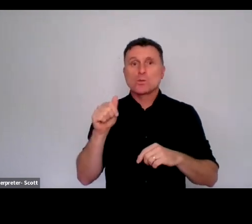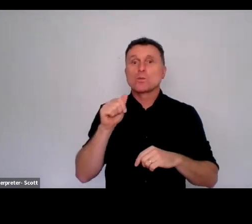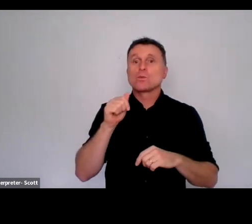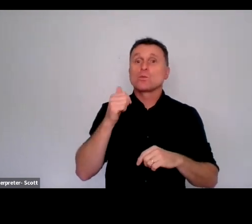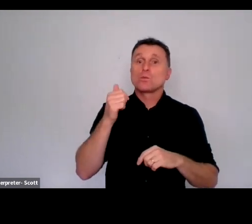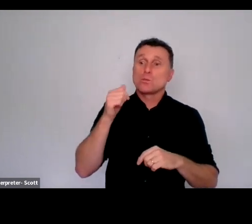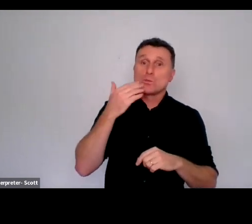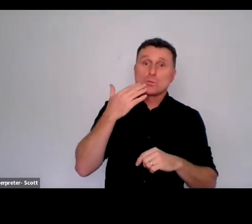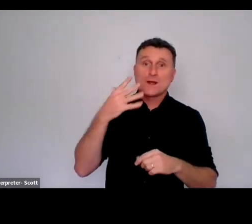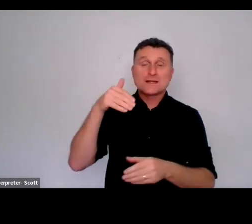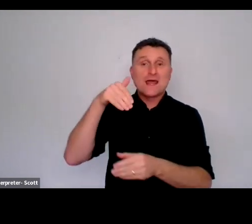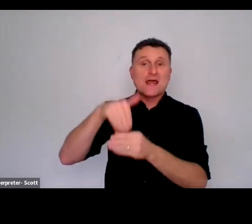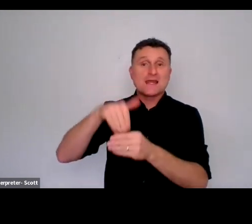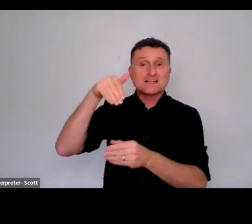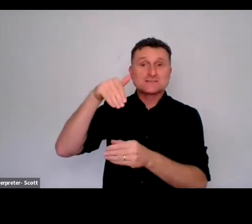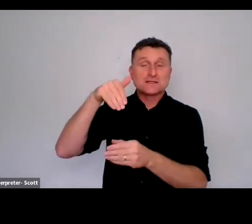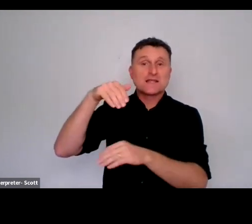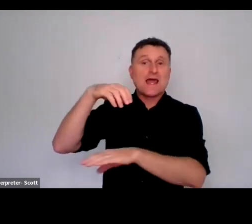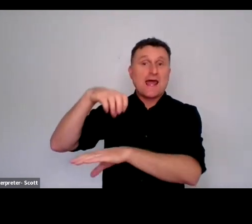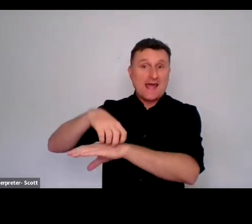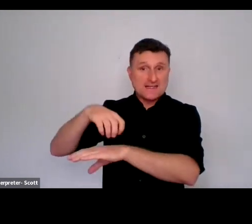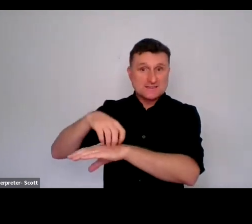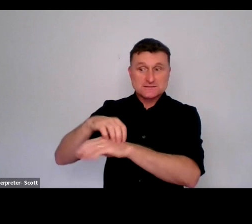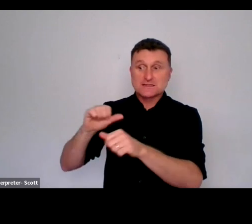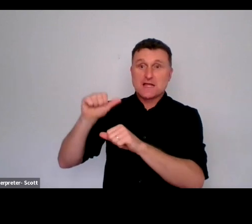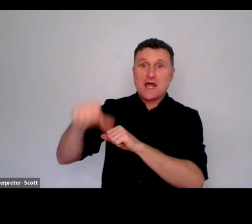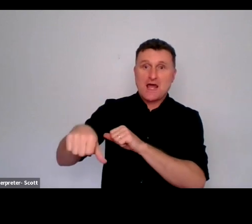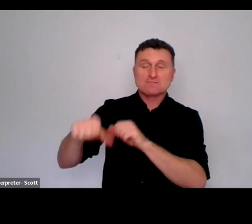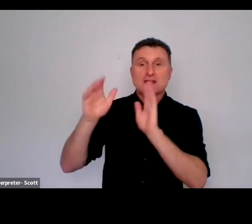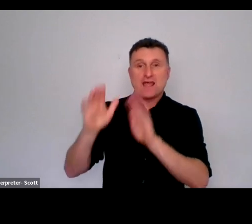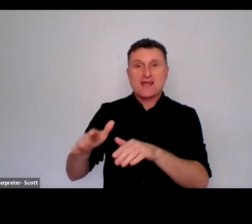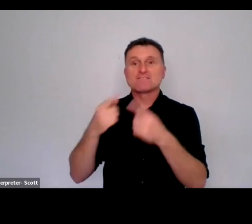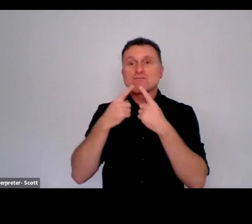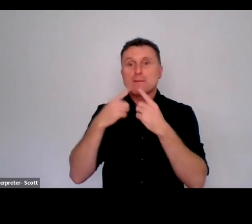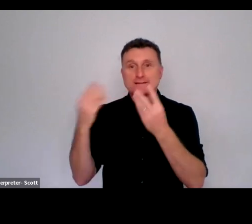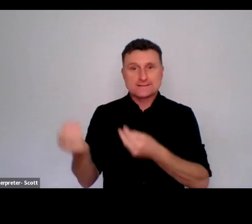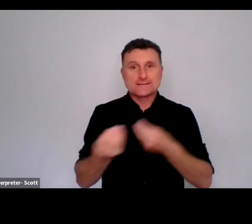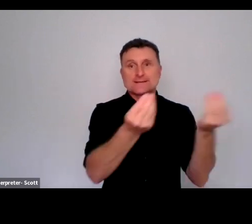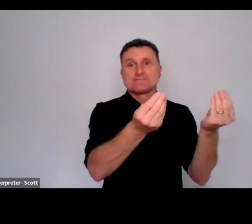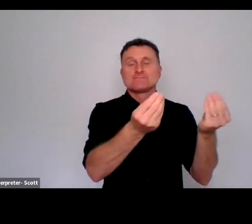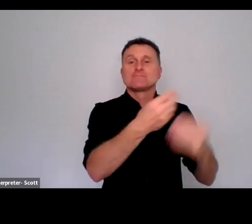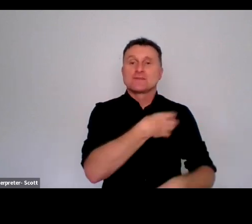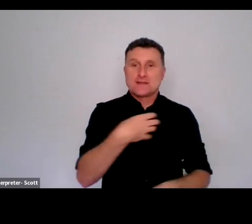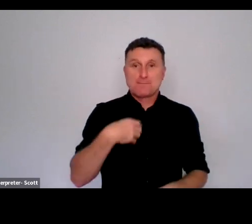agencies are always required to brief the incoming government, even if it’s the same government,